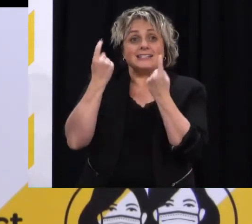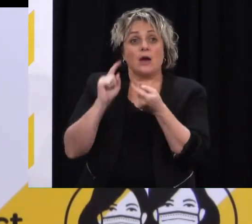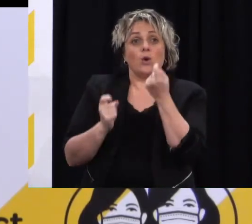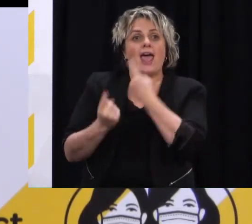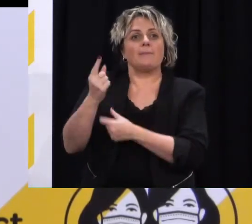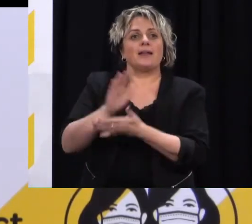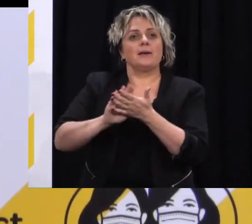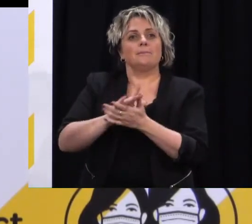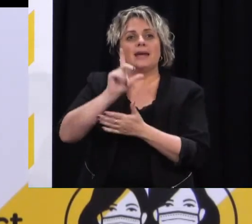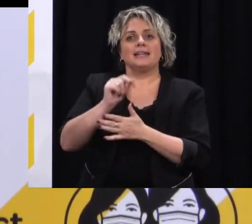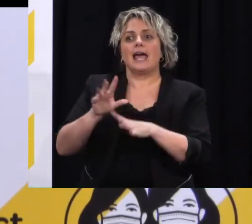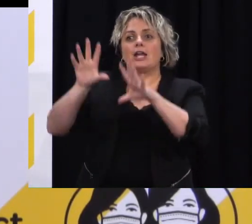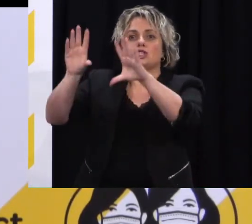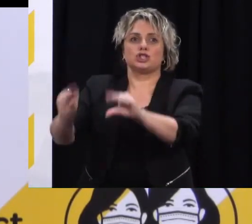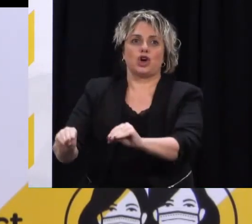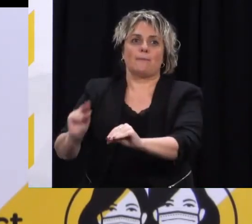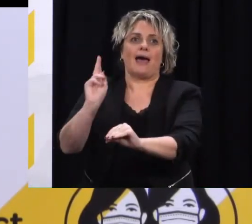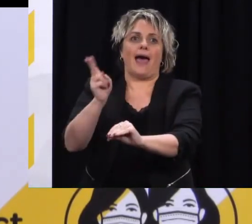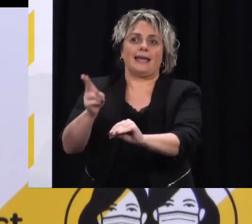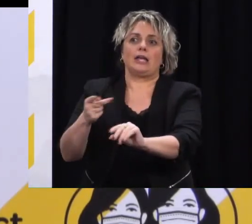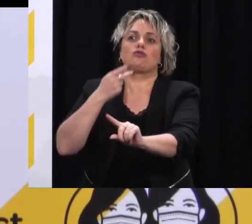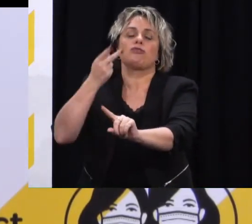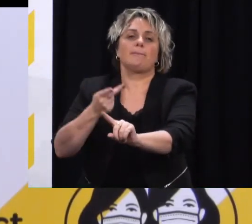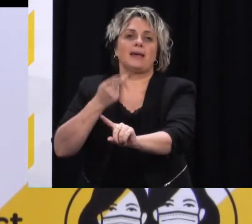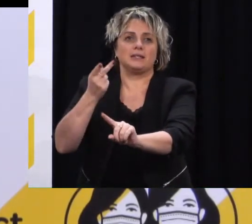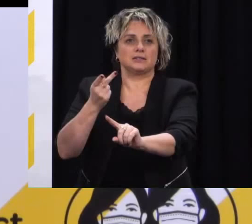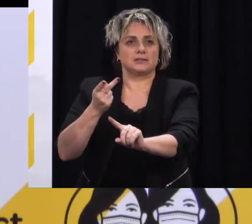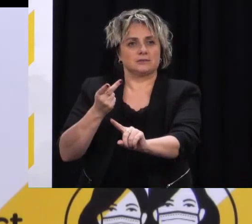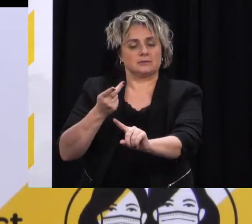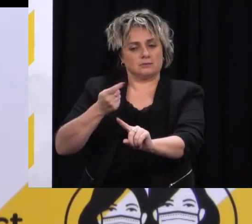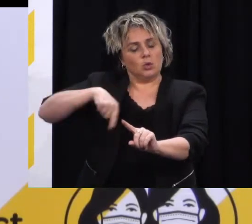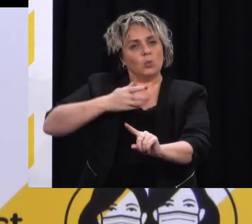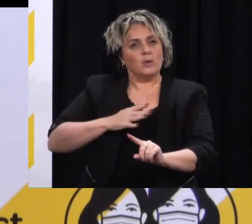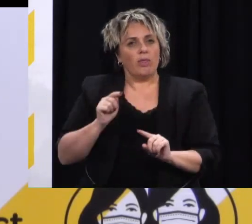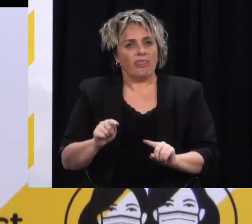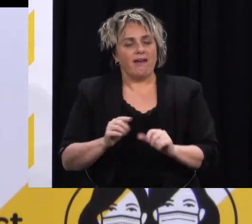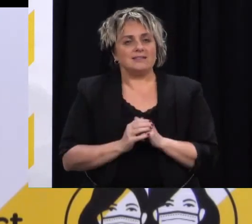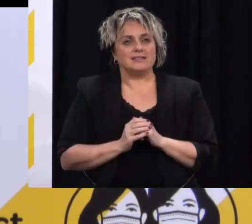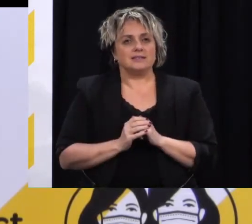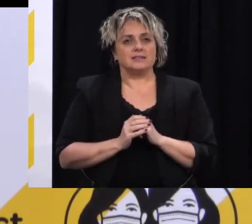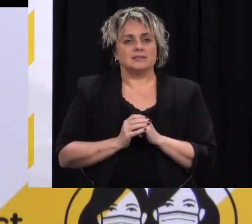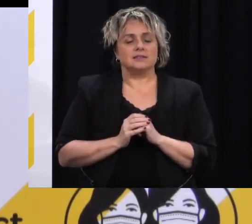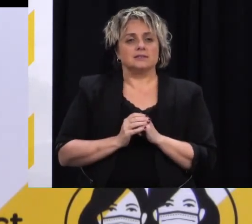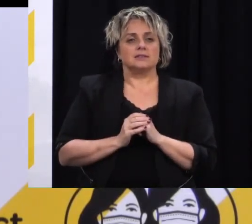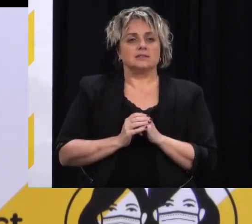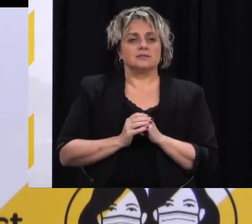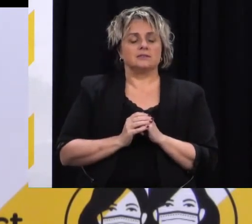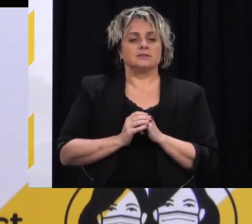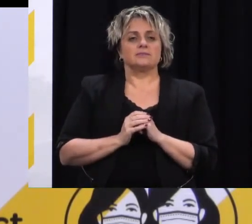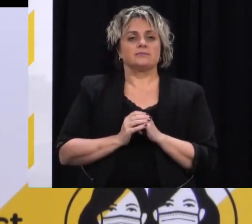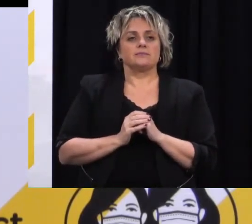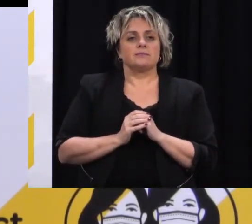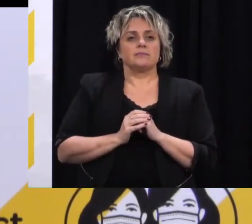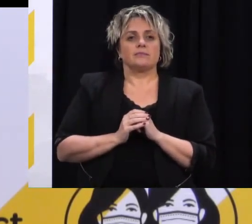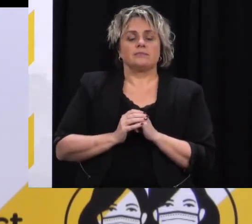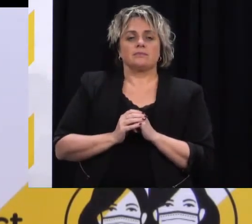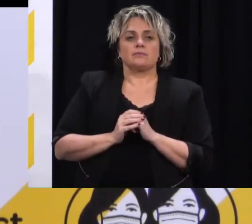and have not yet identified the source. The reason for that is because once you understand